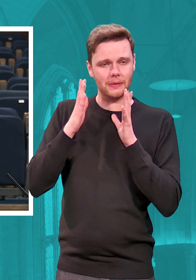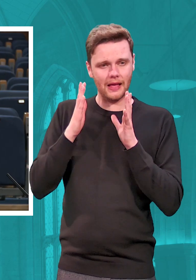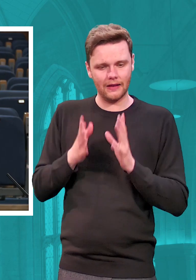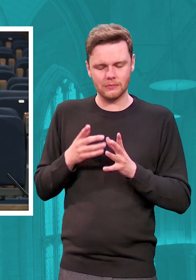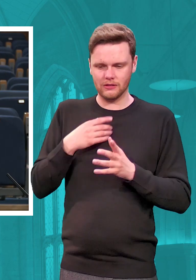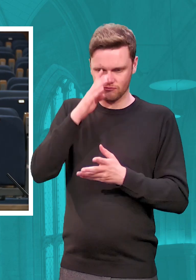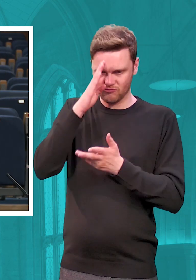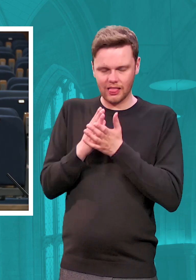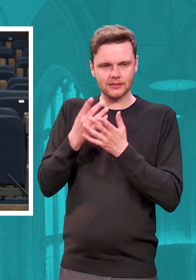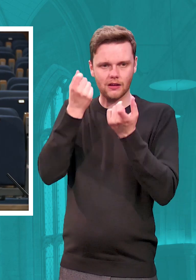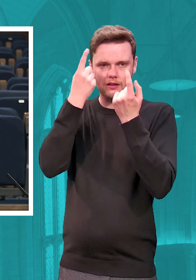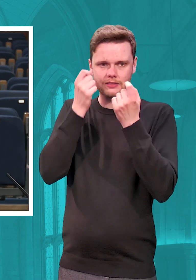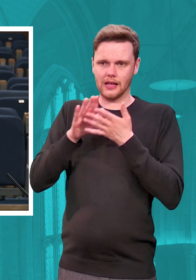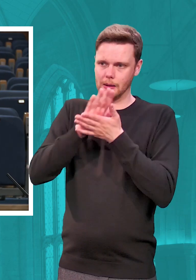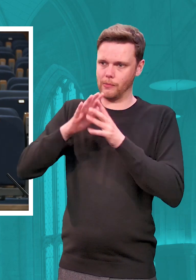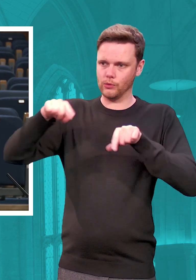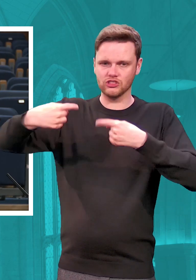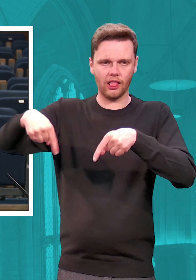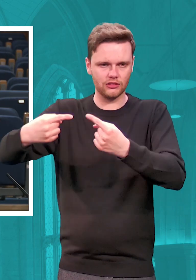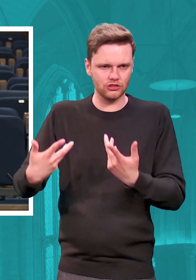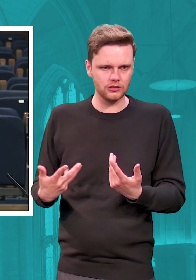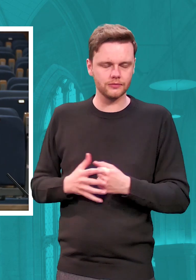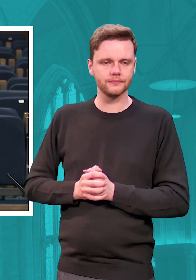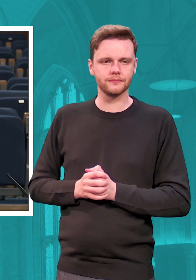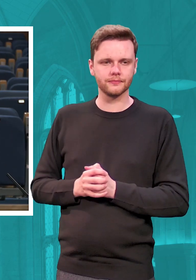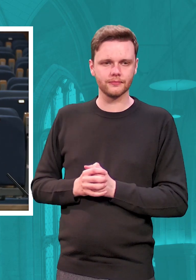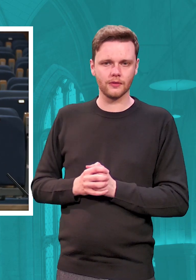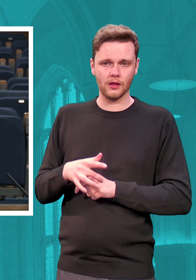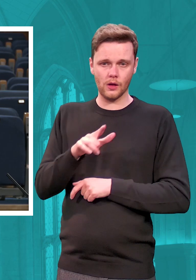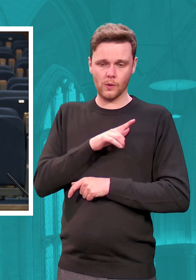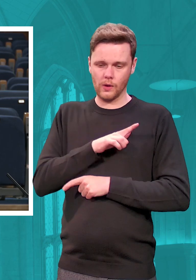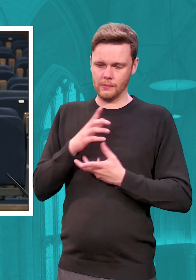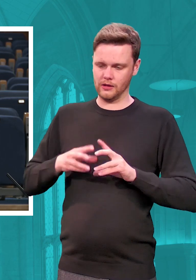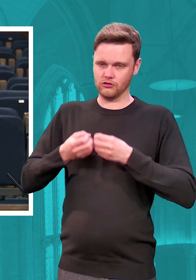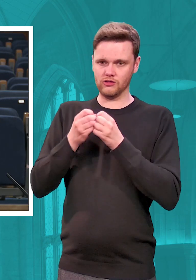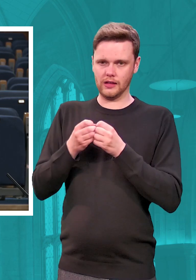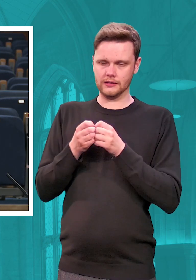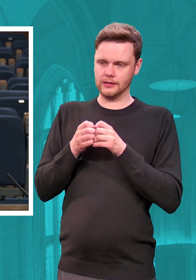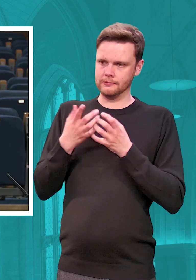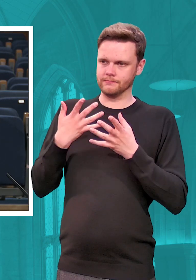of the challenges we face. That is why we have developed a comprehensive financial modelling system